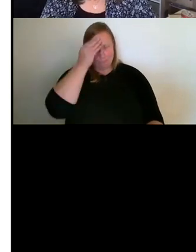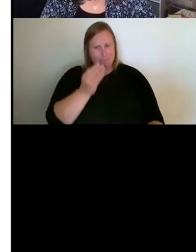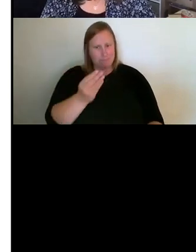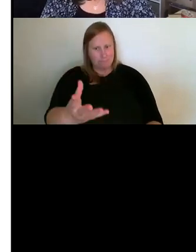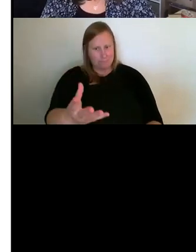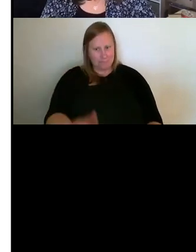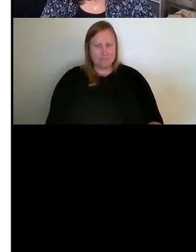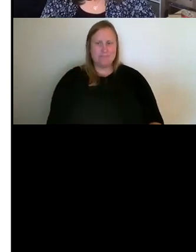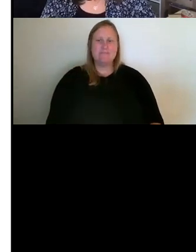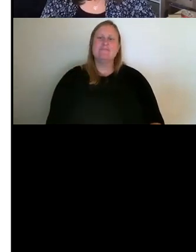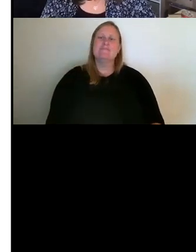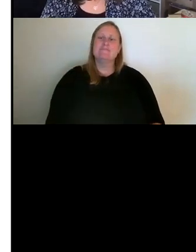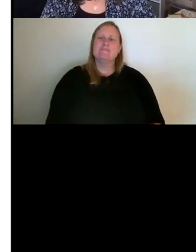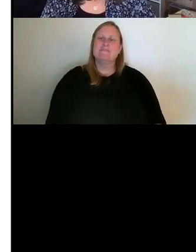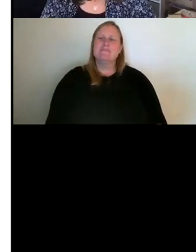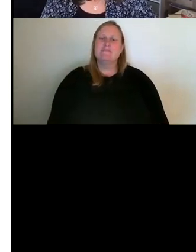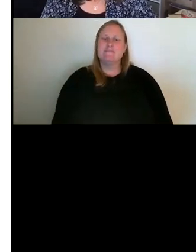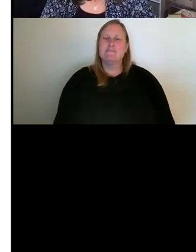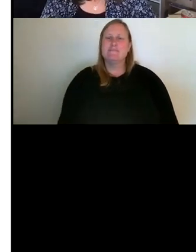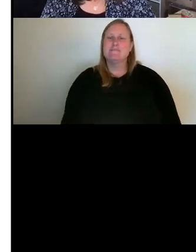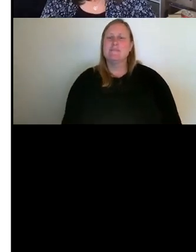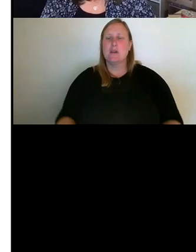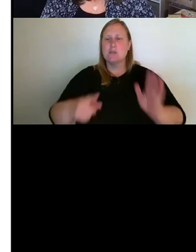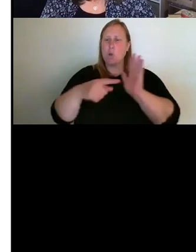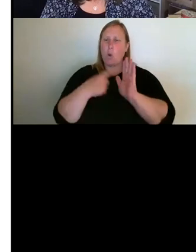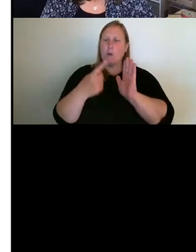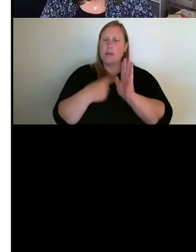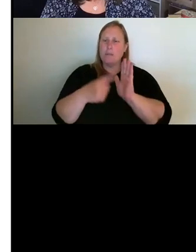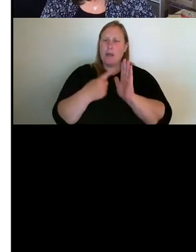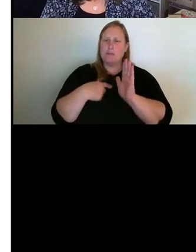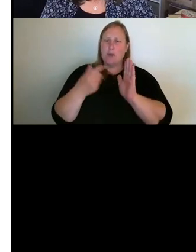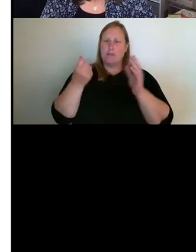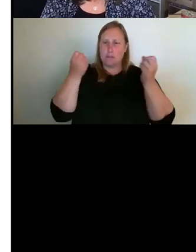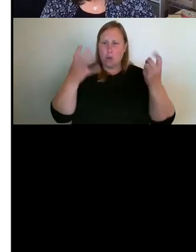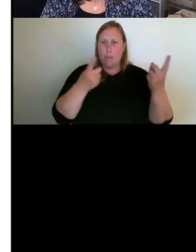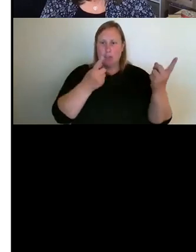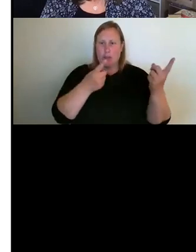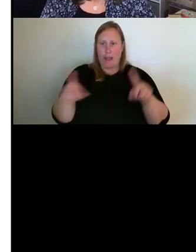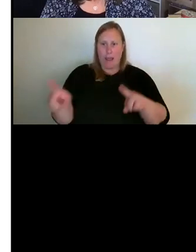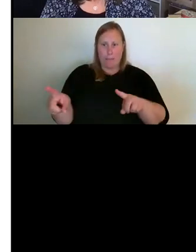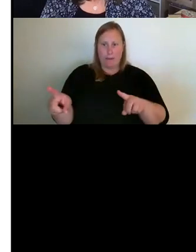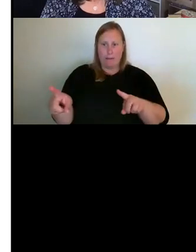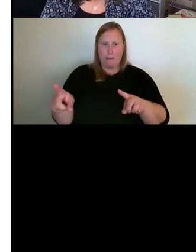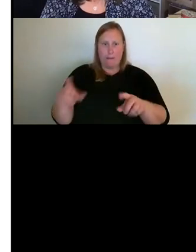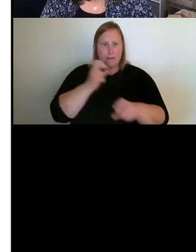Sometimes these interfaces, we have so much going on, it's hard to notice all the details,